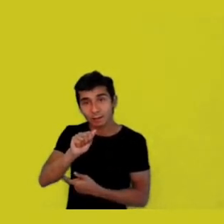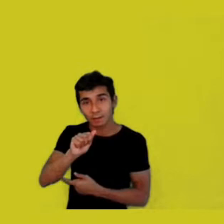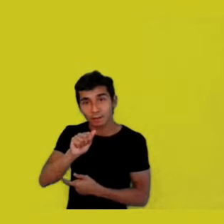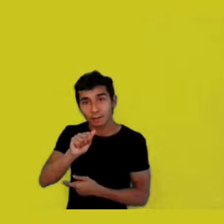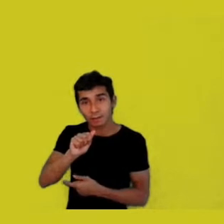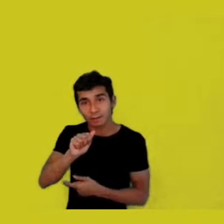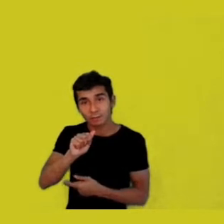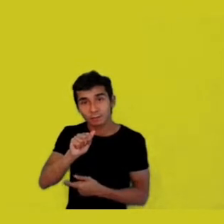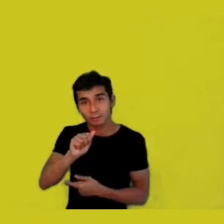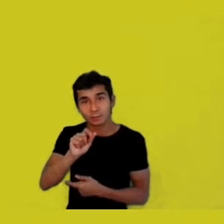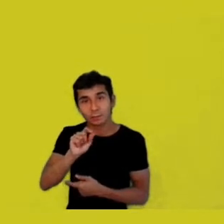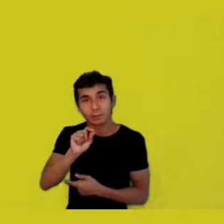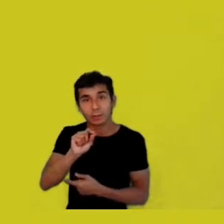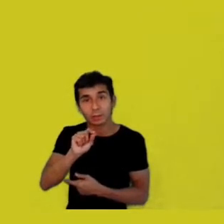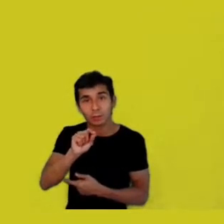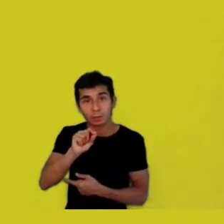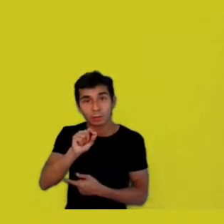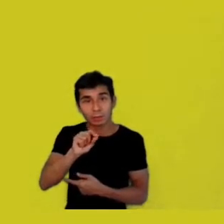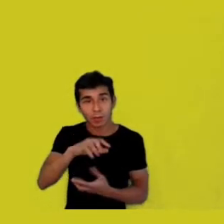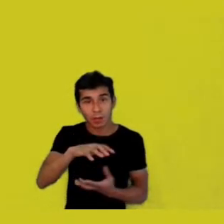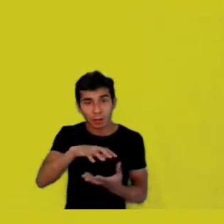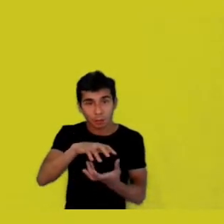of what can be seen, felt, smelled,